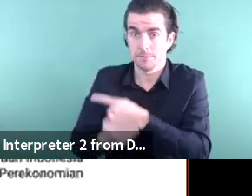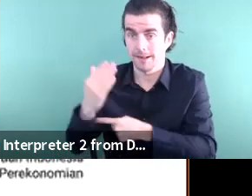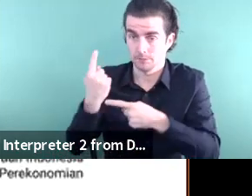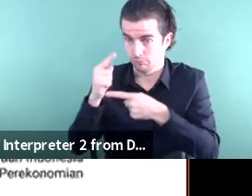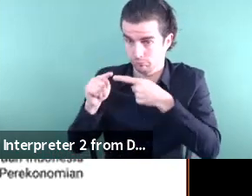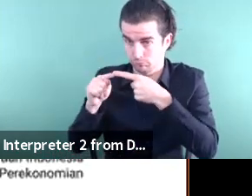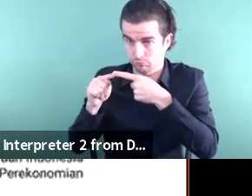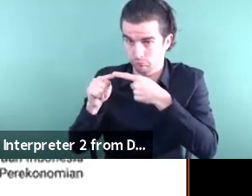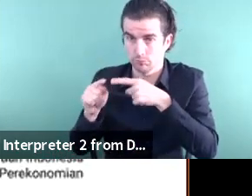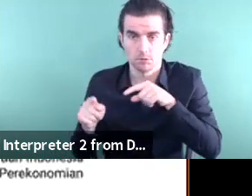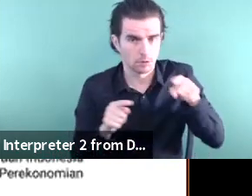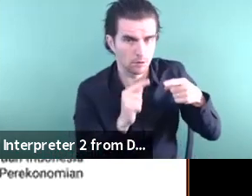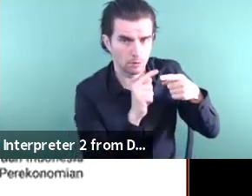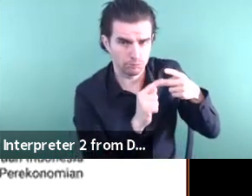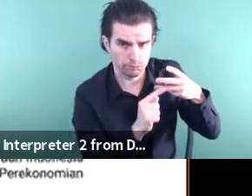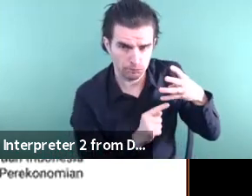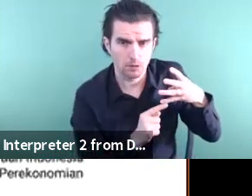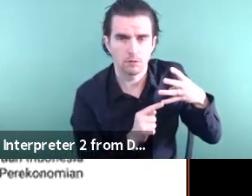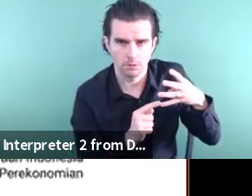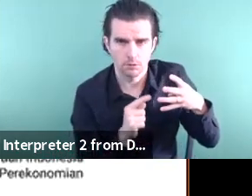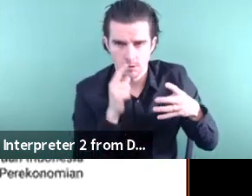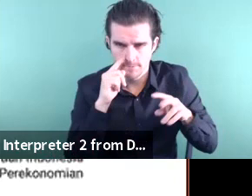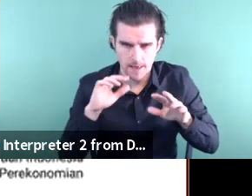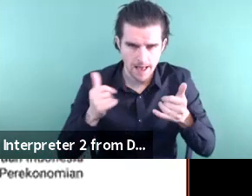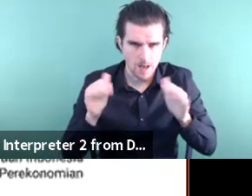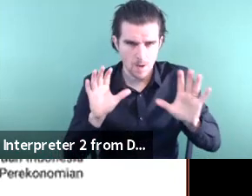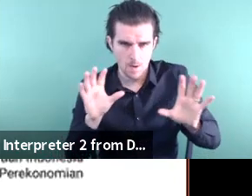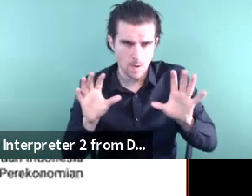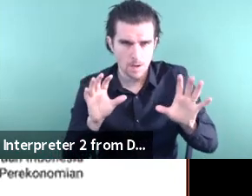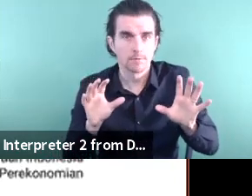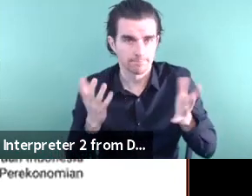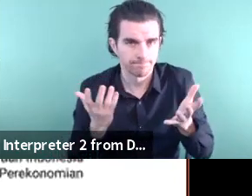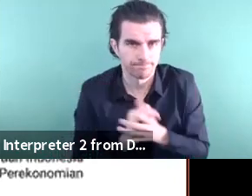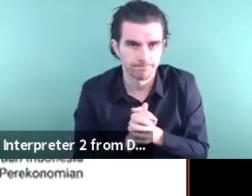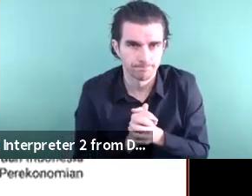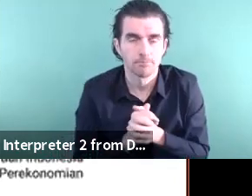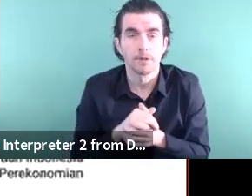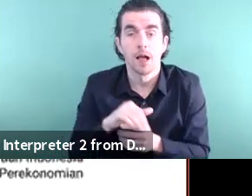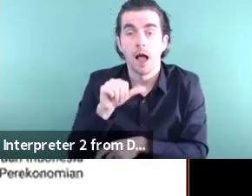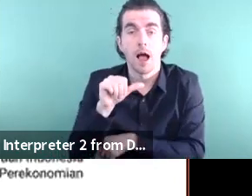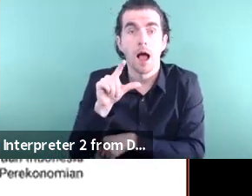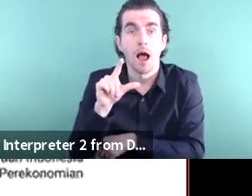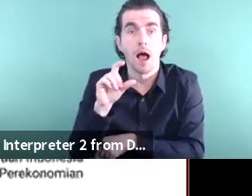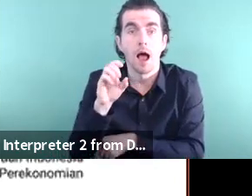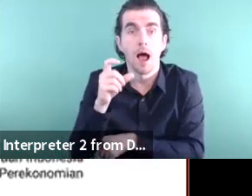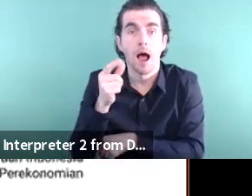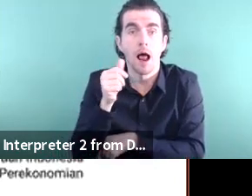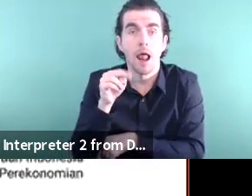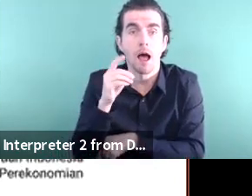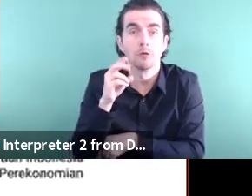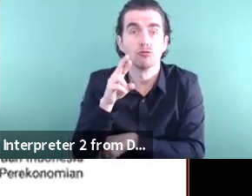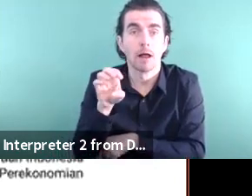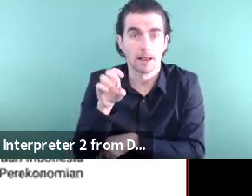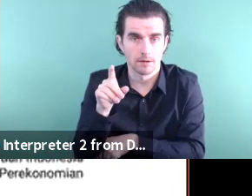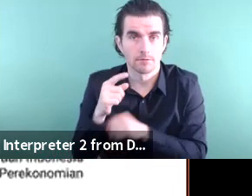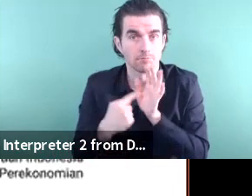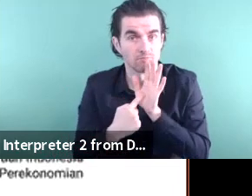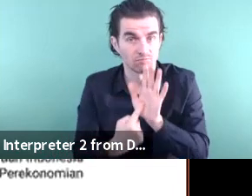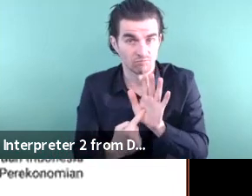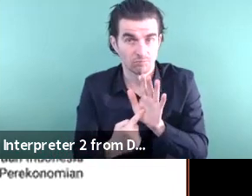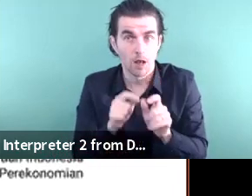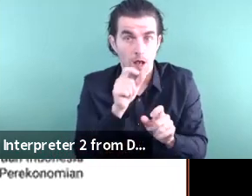But we also did a situational analysis based on statistics 2019. Bimbika mentioned that briefly